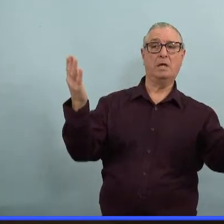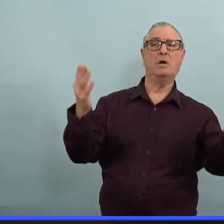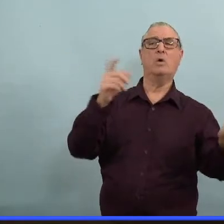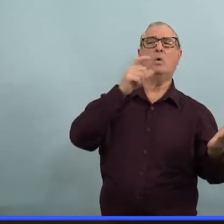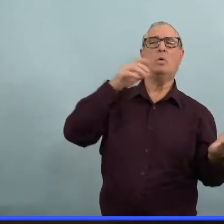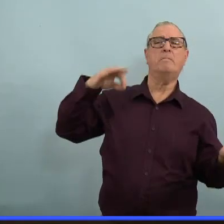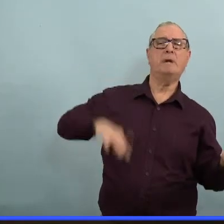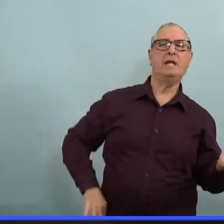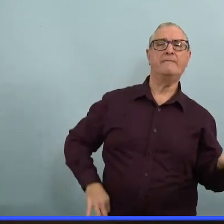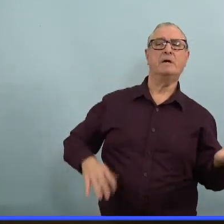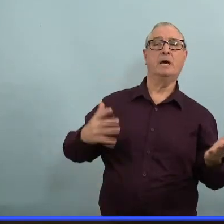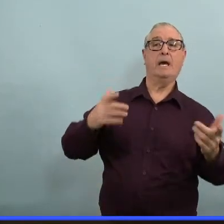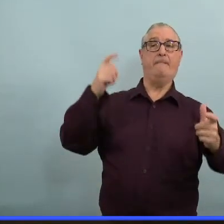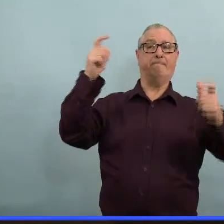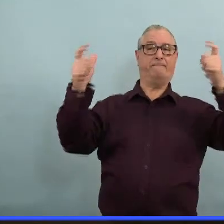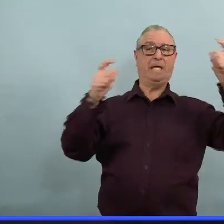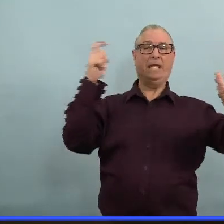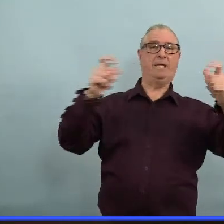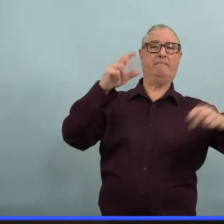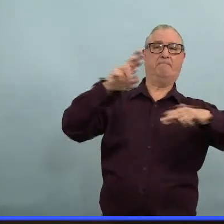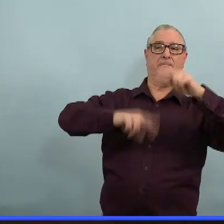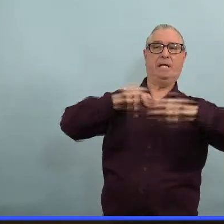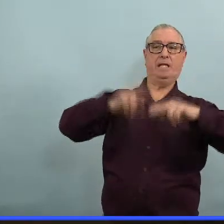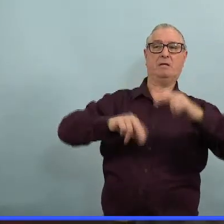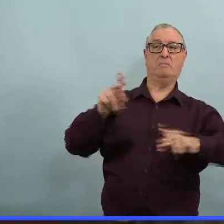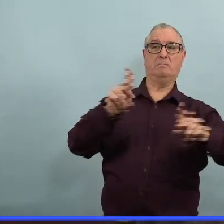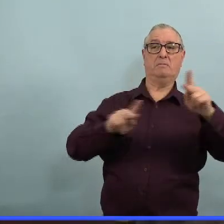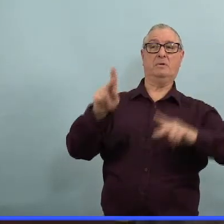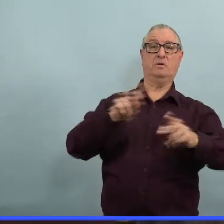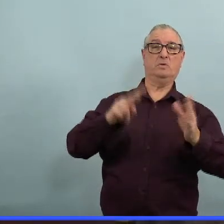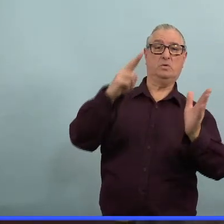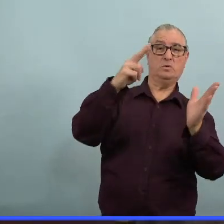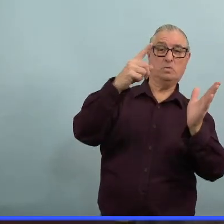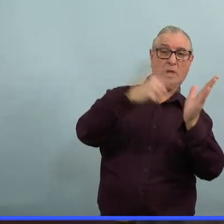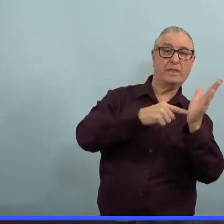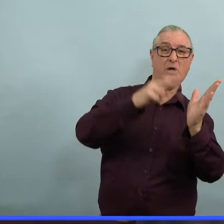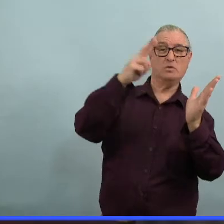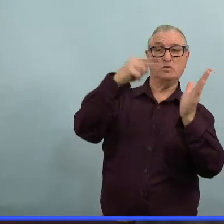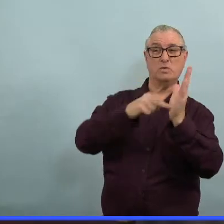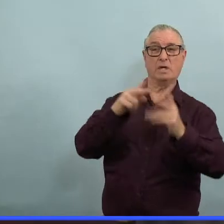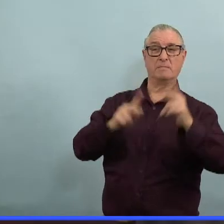from 10 o'clock to midnight to allow them to be open longer as well we recognize obviously